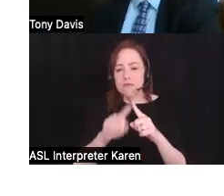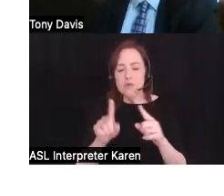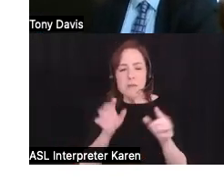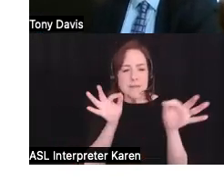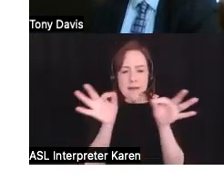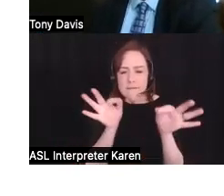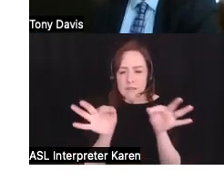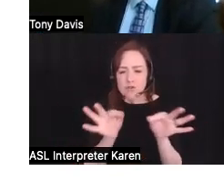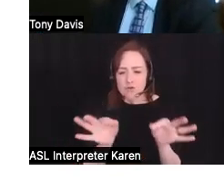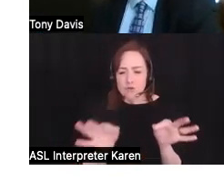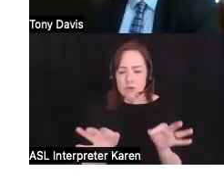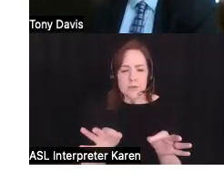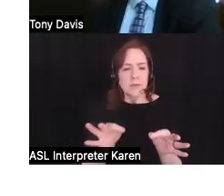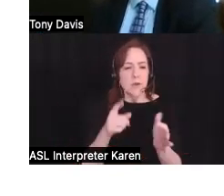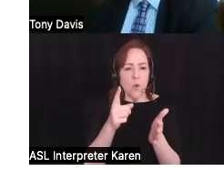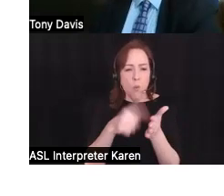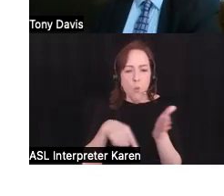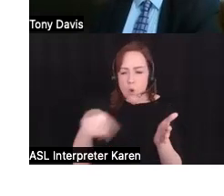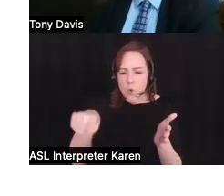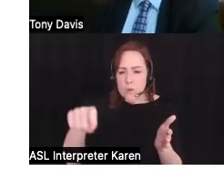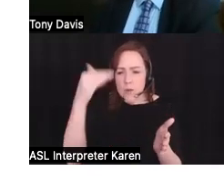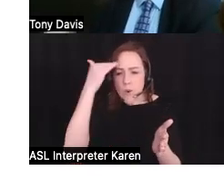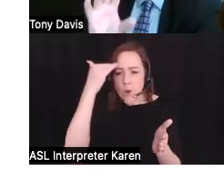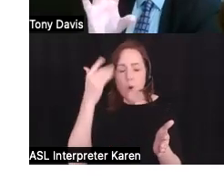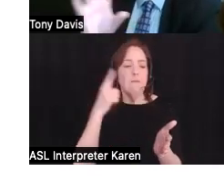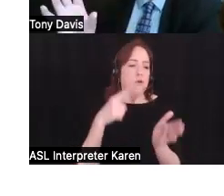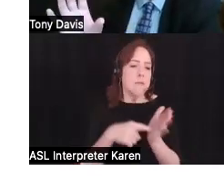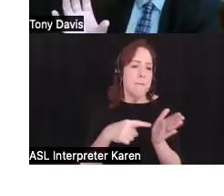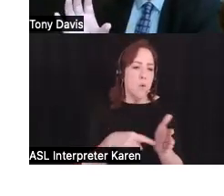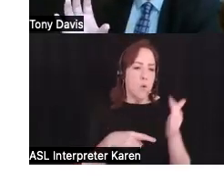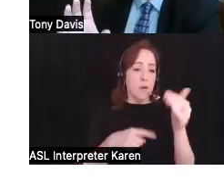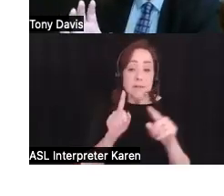you need to know. so for instance it'll give you the definitions of the different populations that